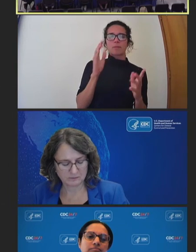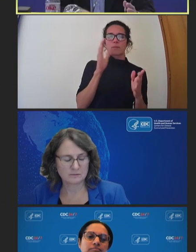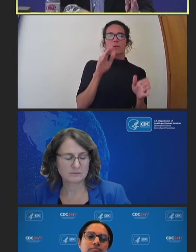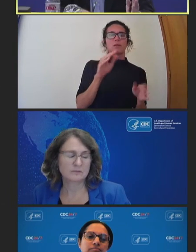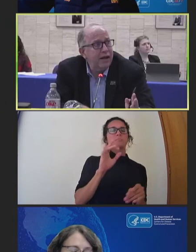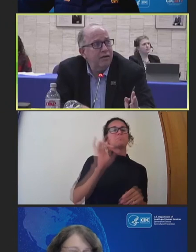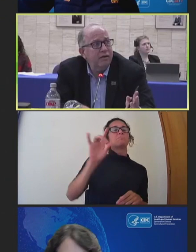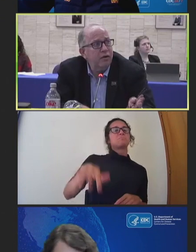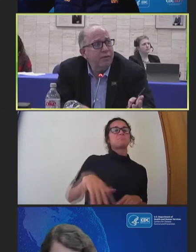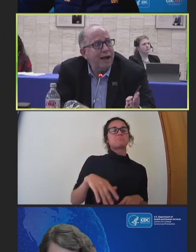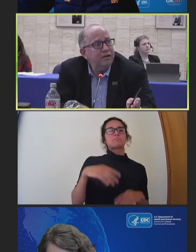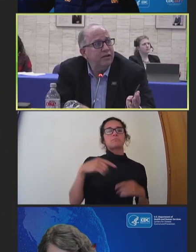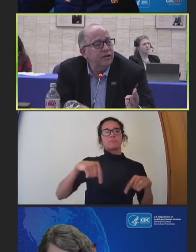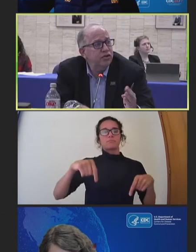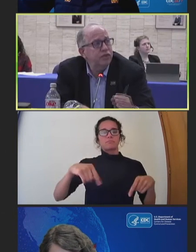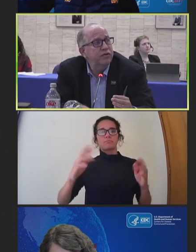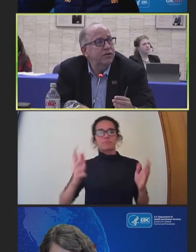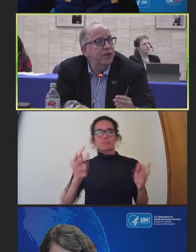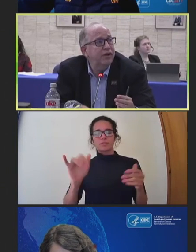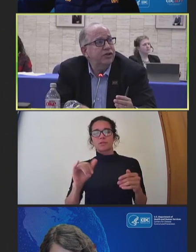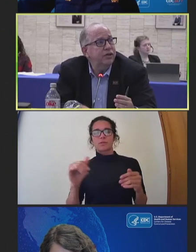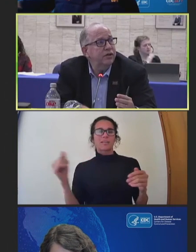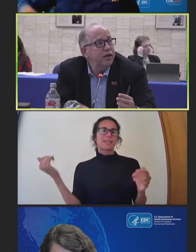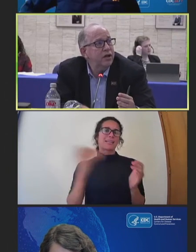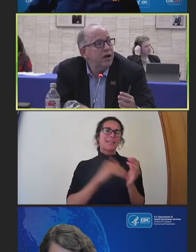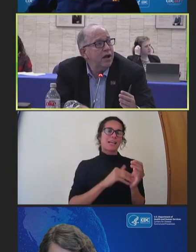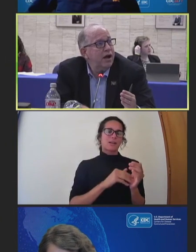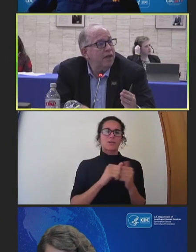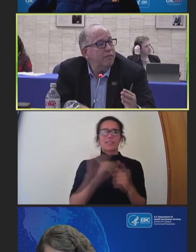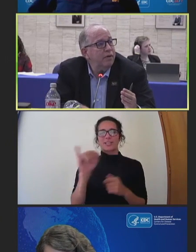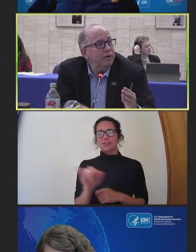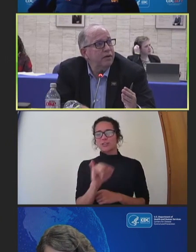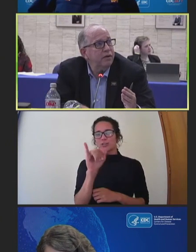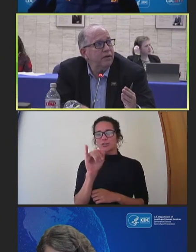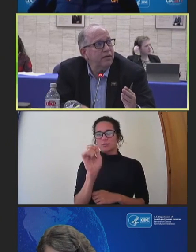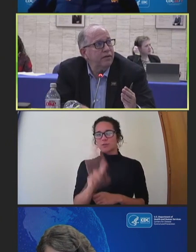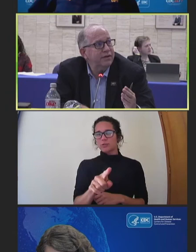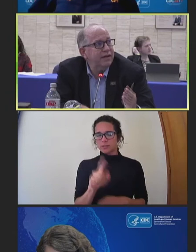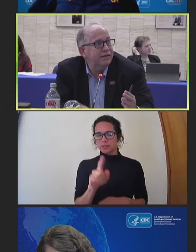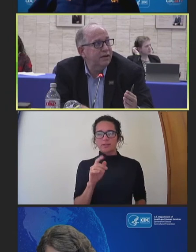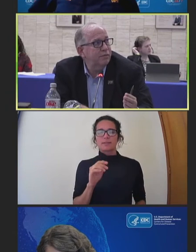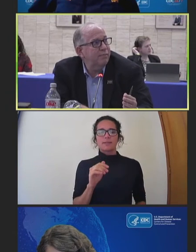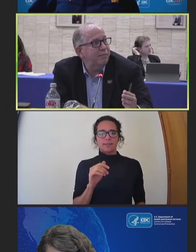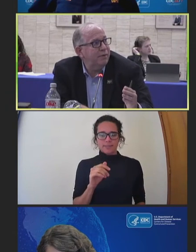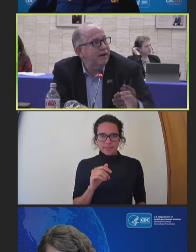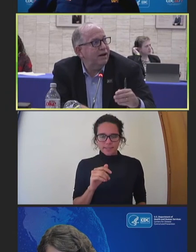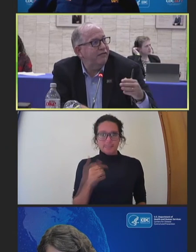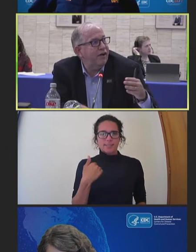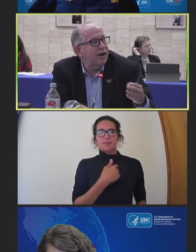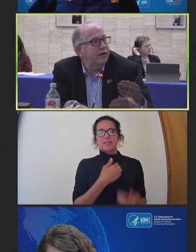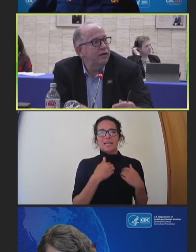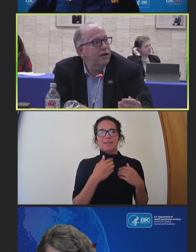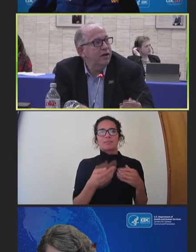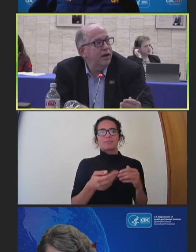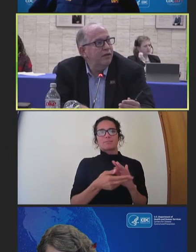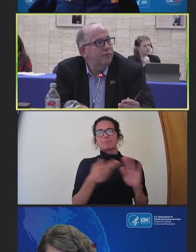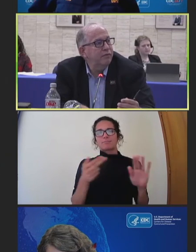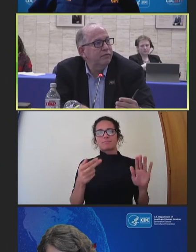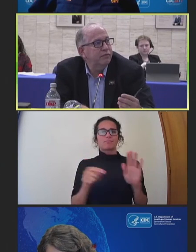And again, going back to the insurance question, there is that stigma about being identified with